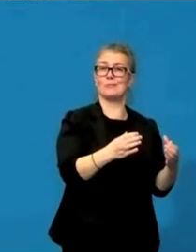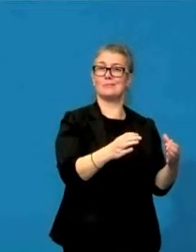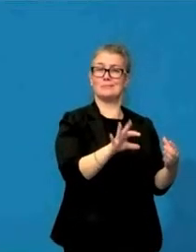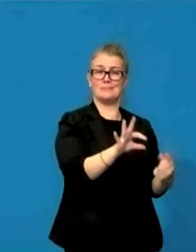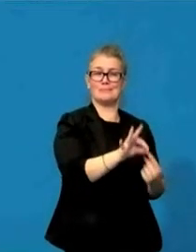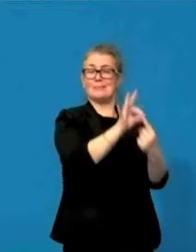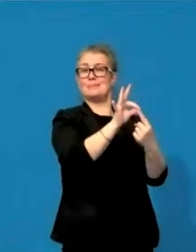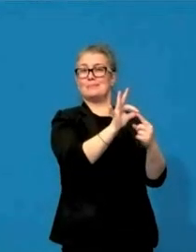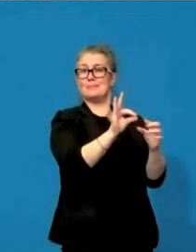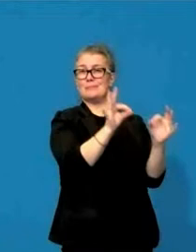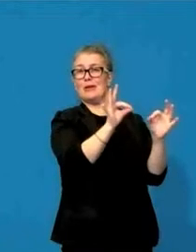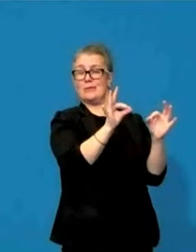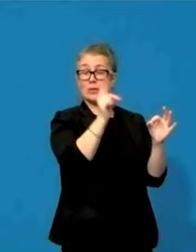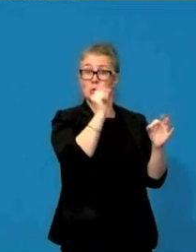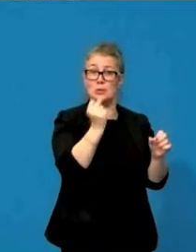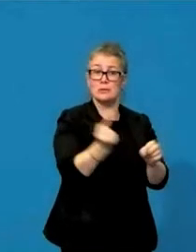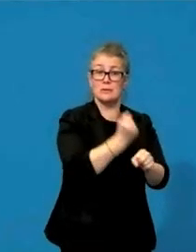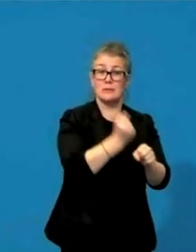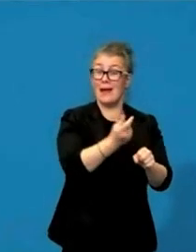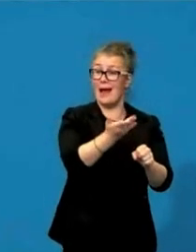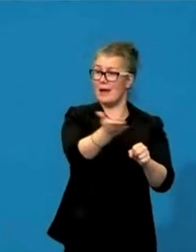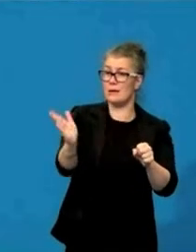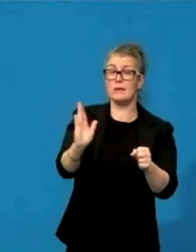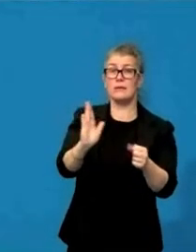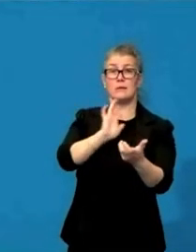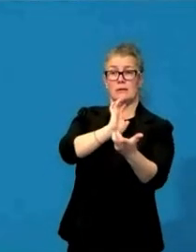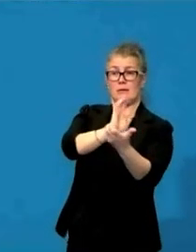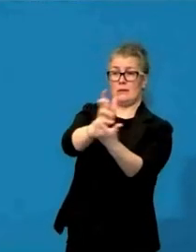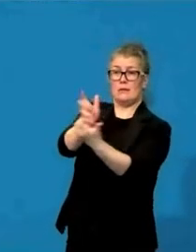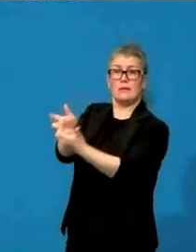(a) we need to create the things that the kids like doing, and (b) we need to have the